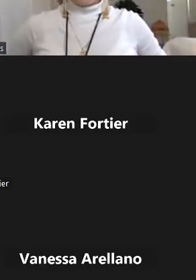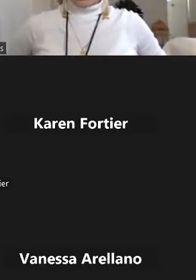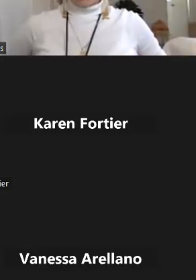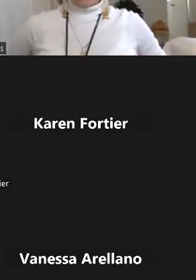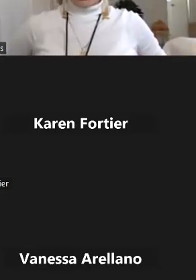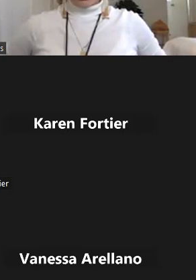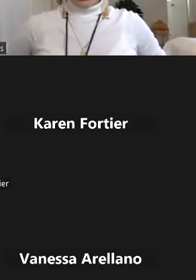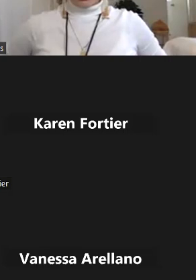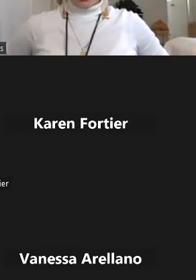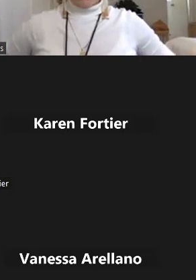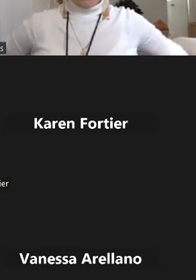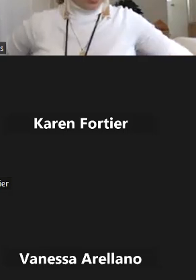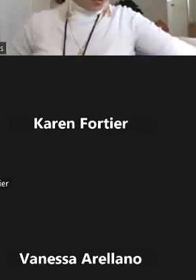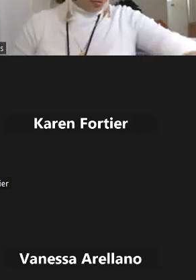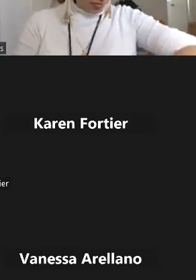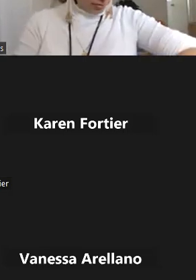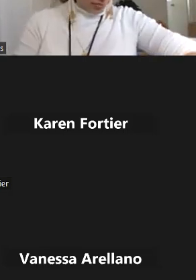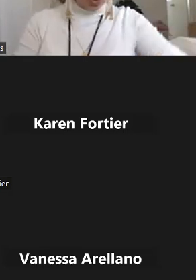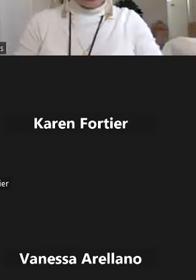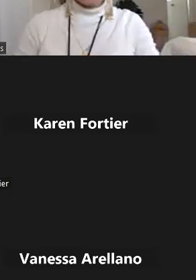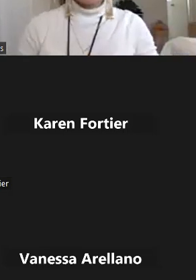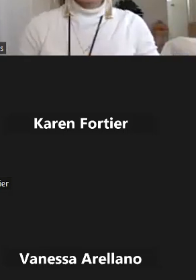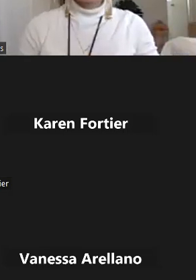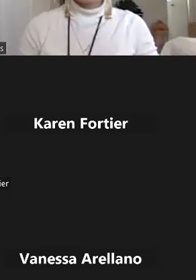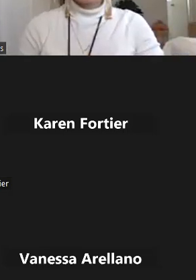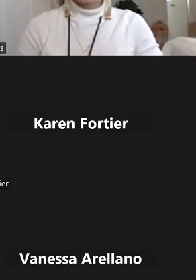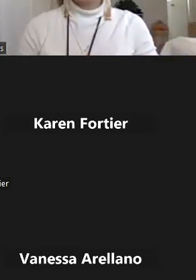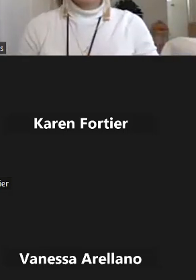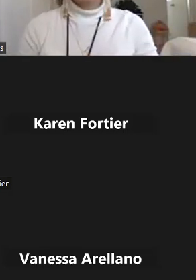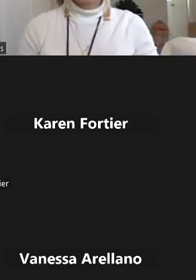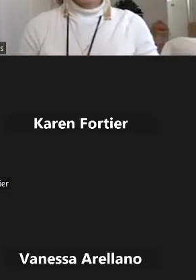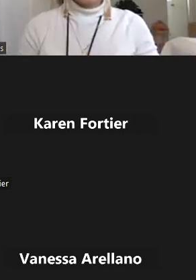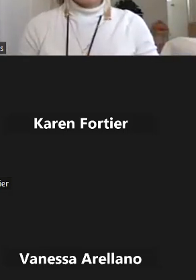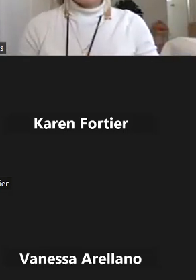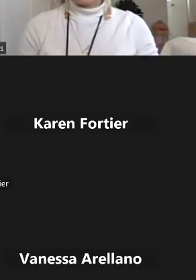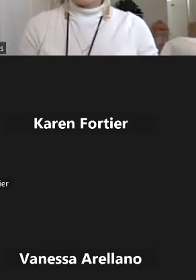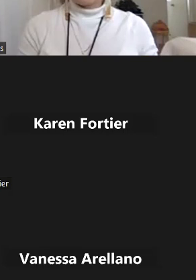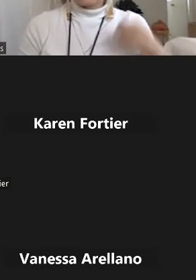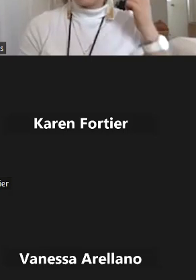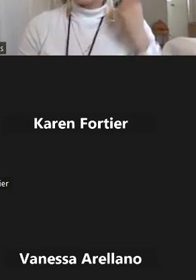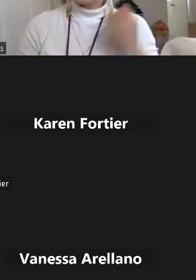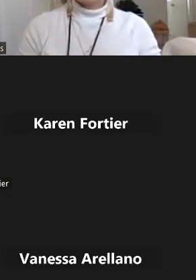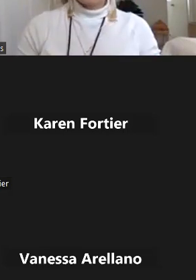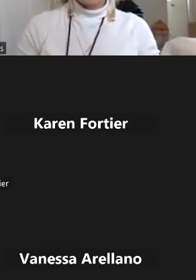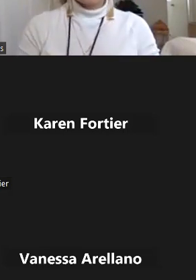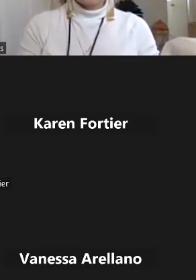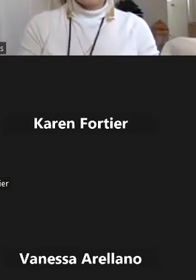But if anyone has any questions and we don't get to them before we all leave today,